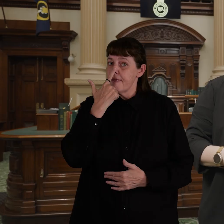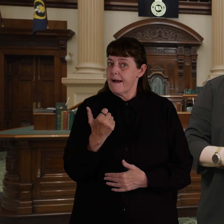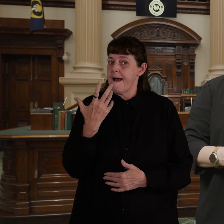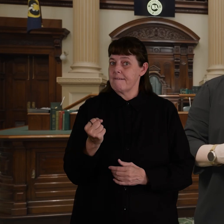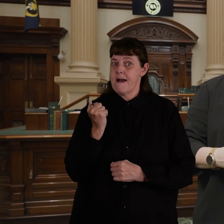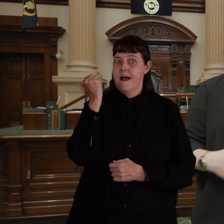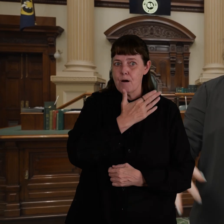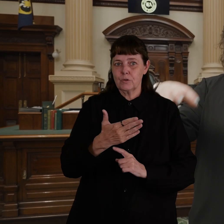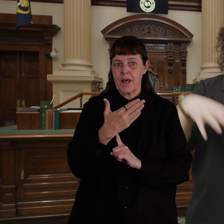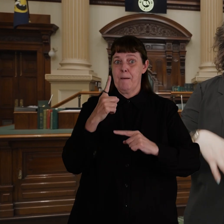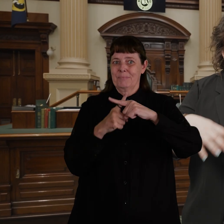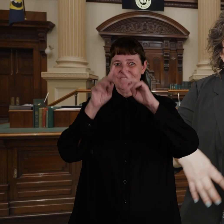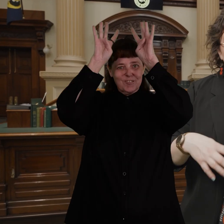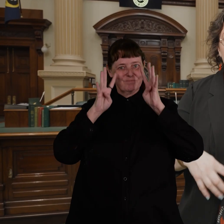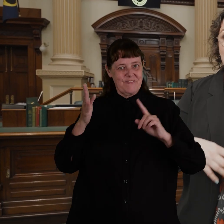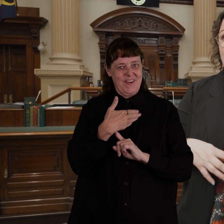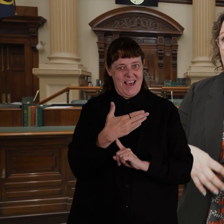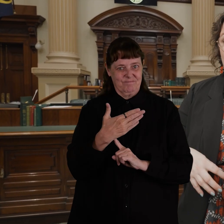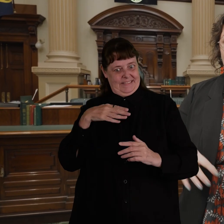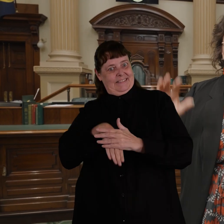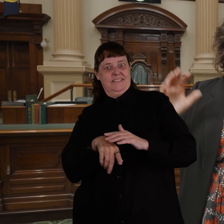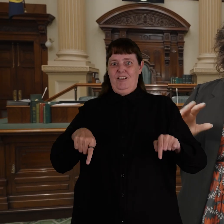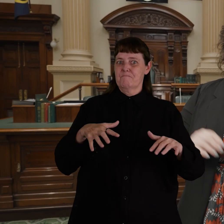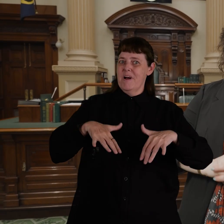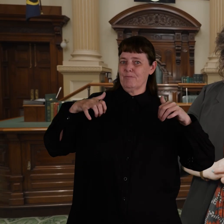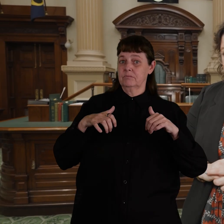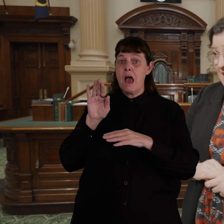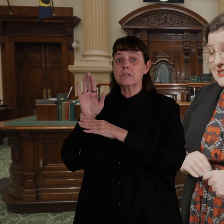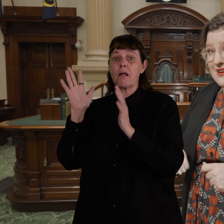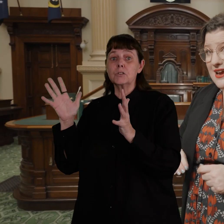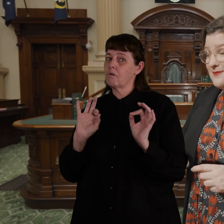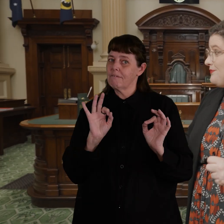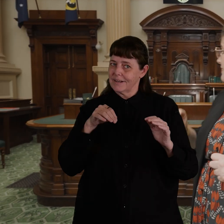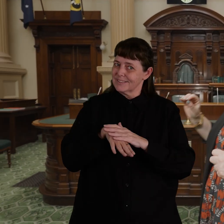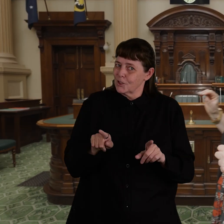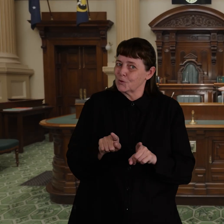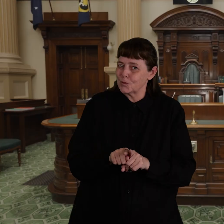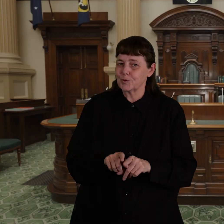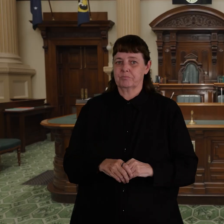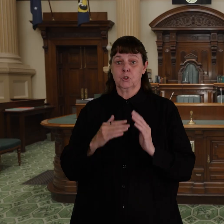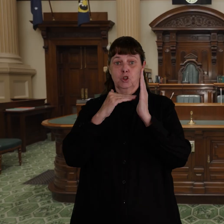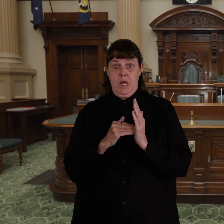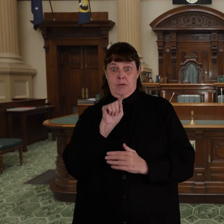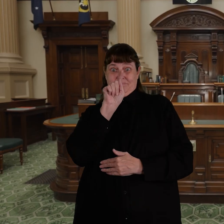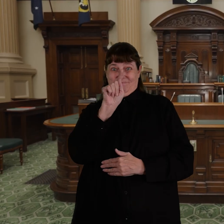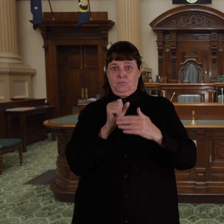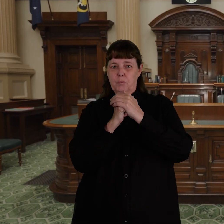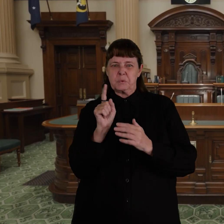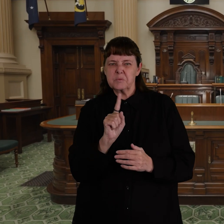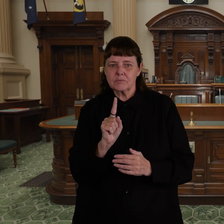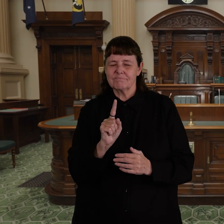Strait Islander flags inside our parliament, not just on the outside. The chair up the top